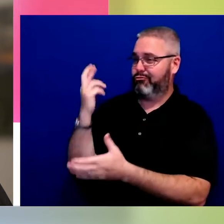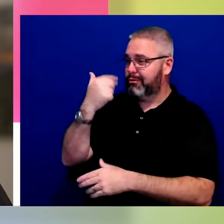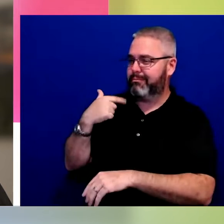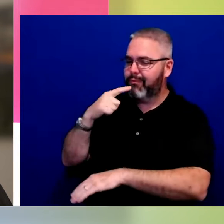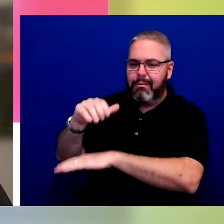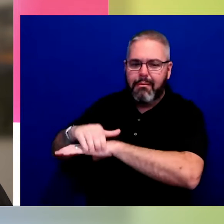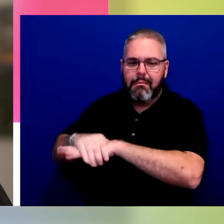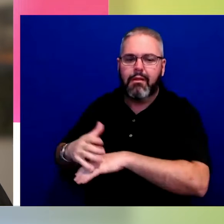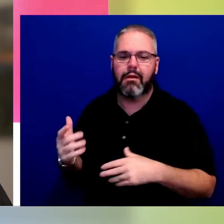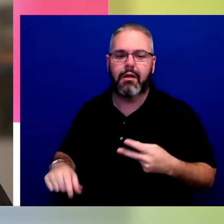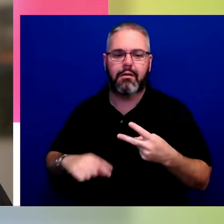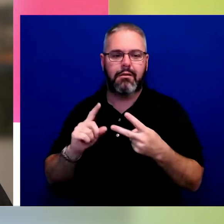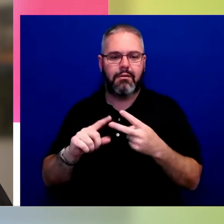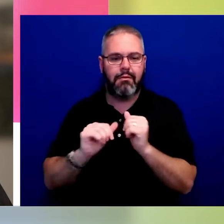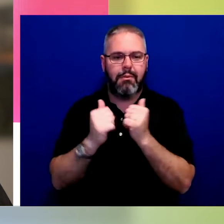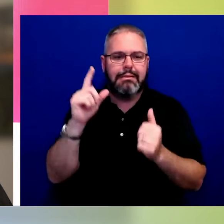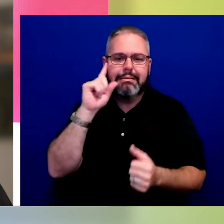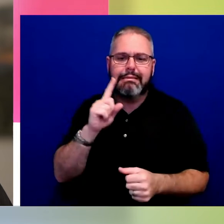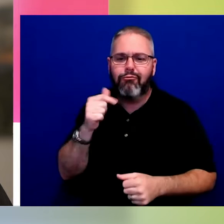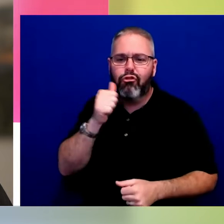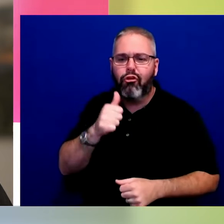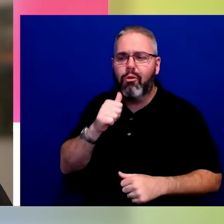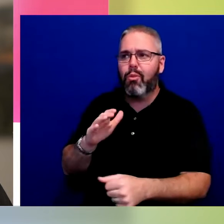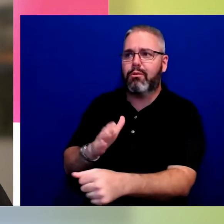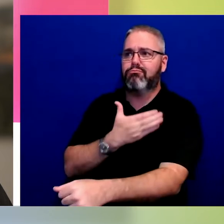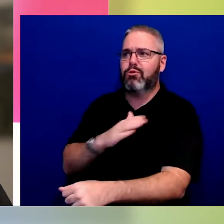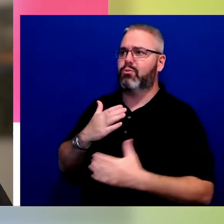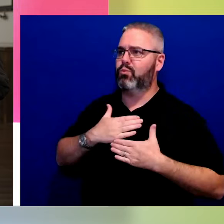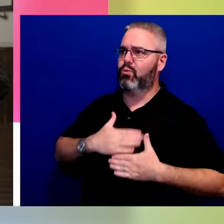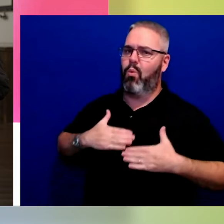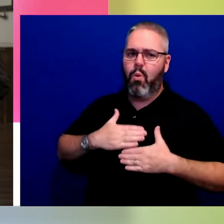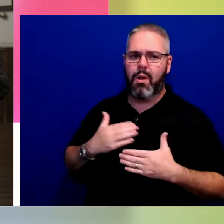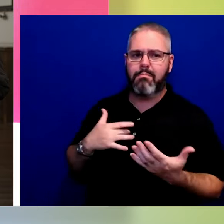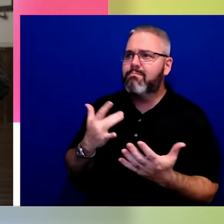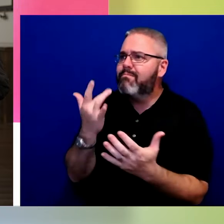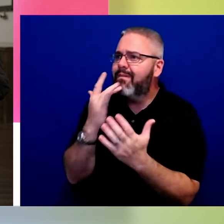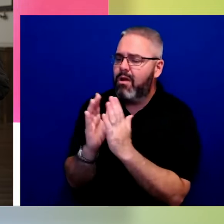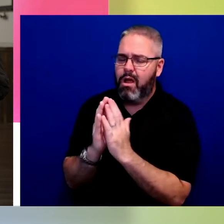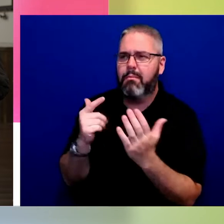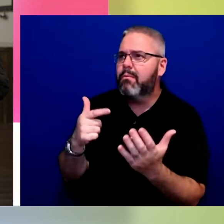how does a deaf girl enjoy music? And what was my favorite album? Which actually I think we've got some mutual there